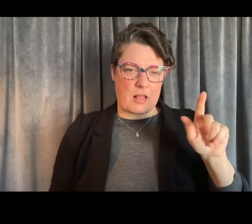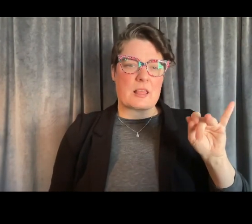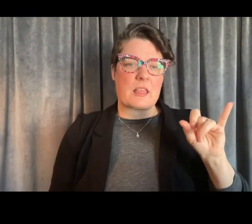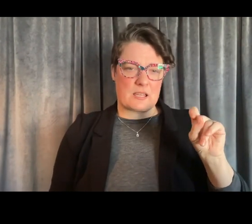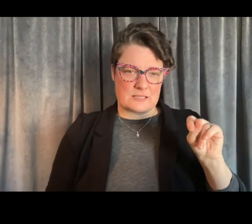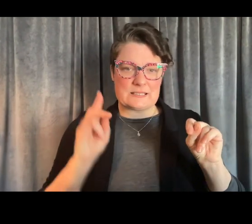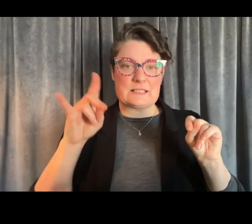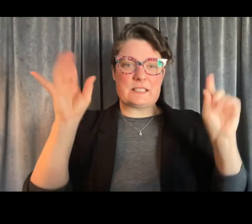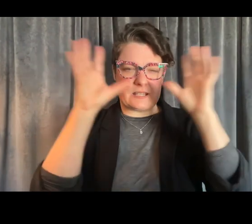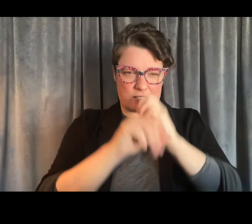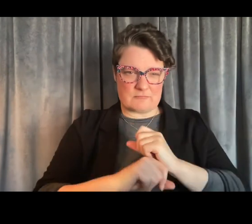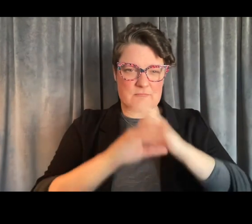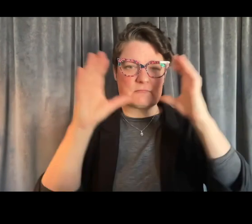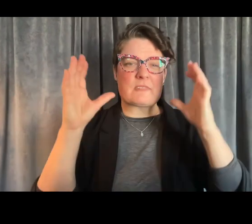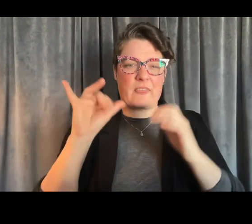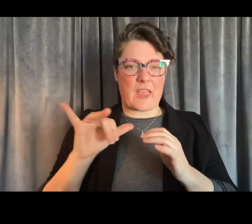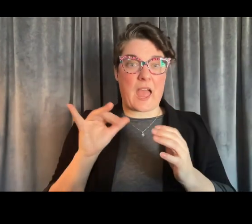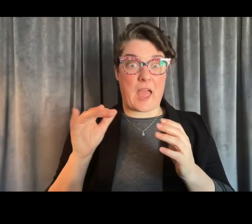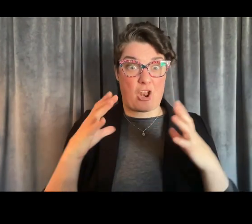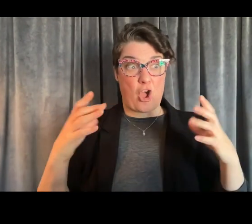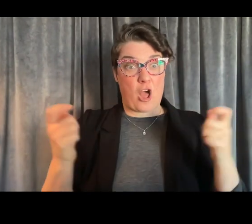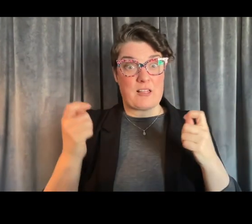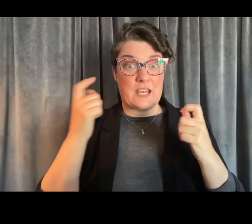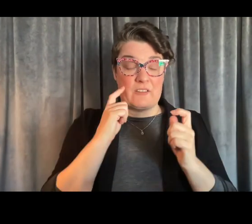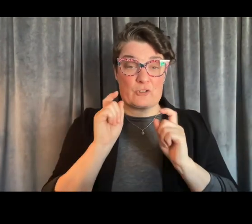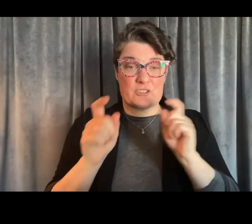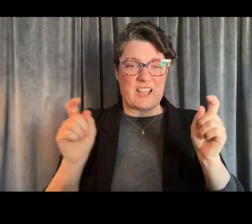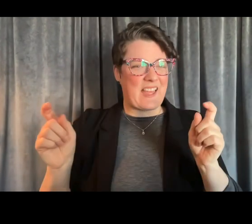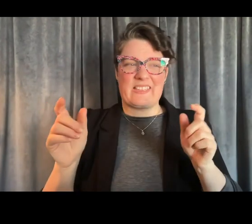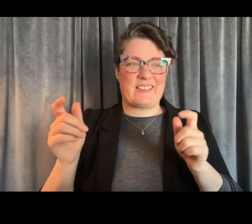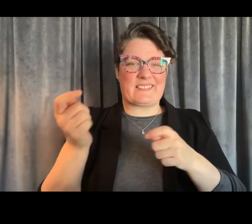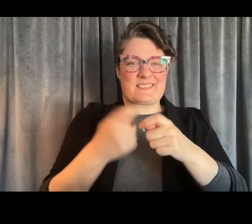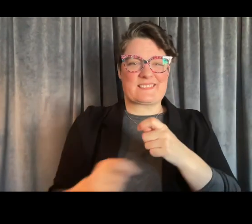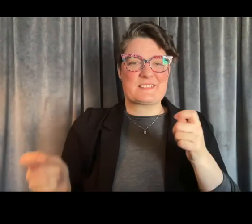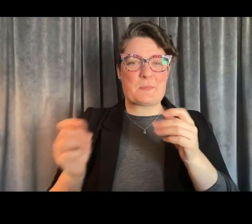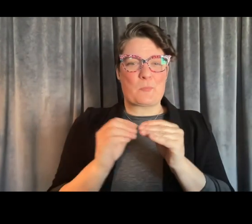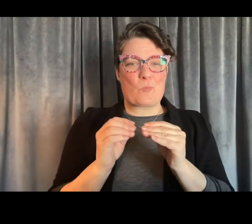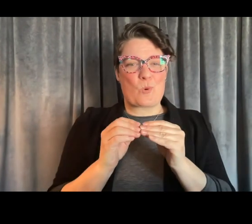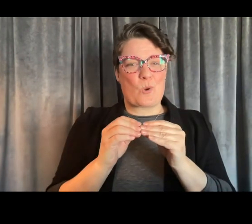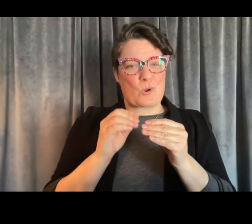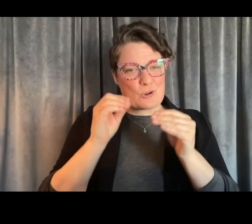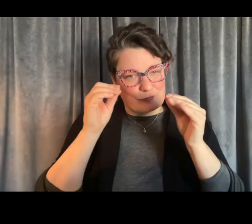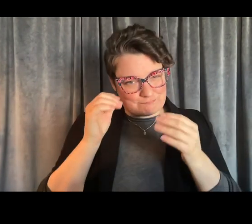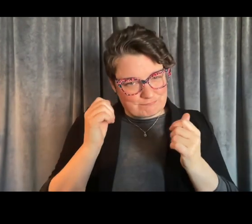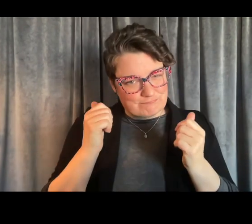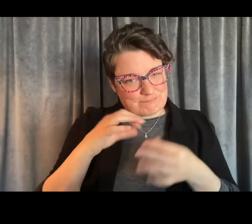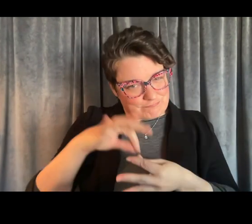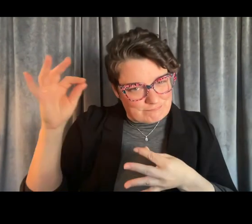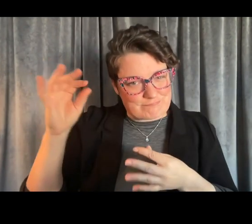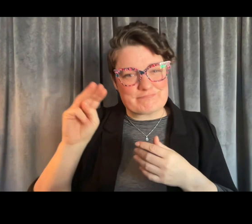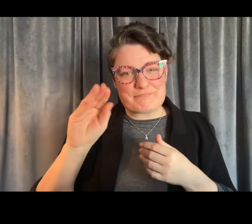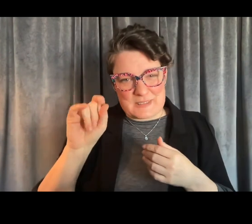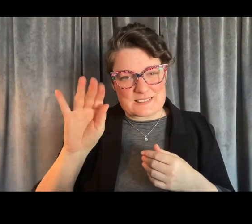the tithing holiday to be a mystical holiday to celebrate the trees and our